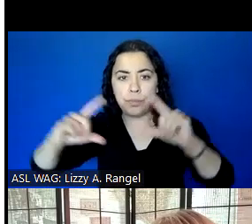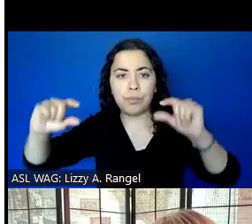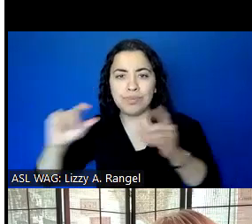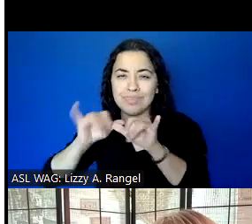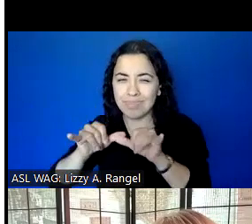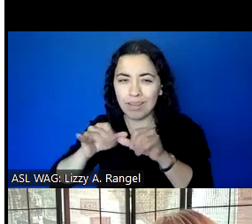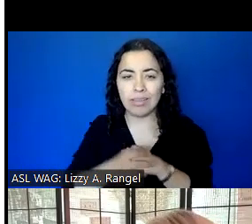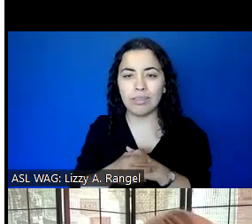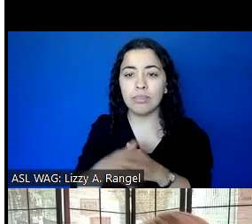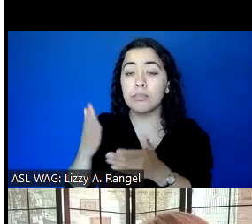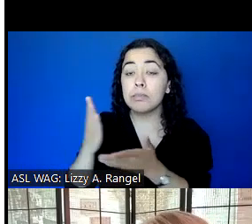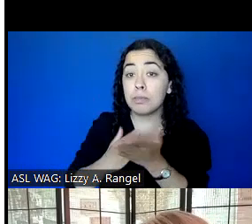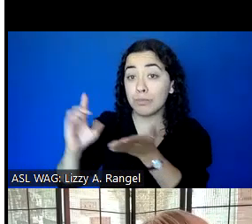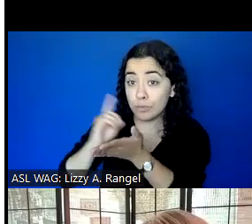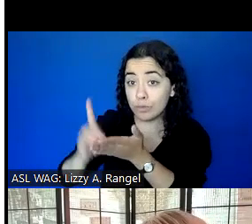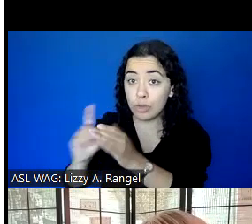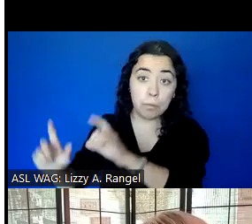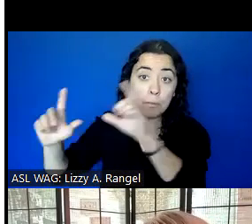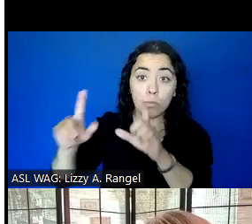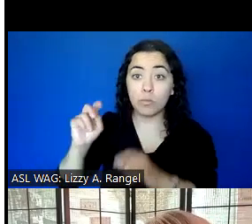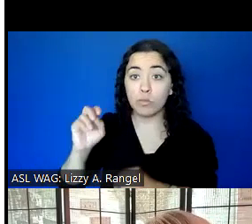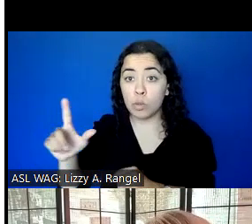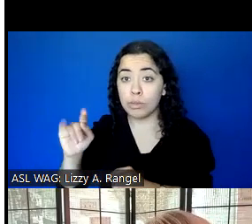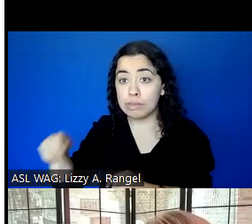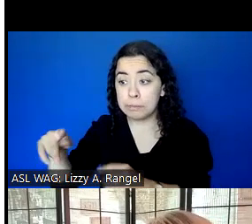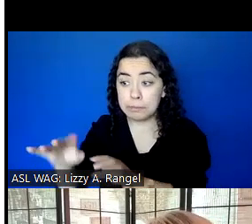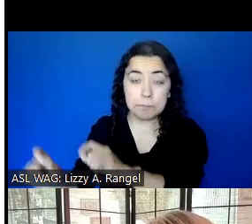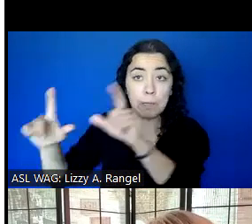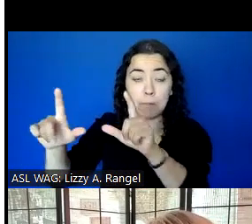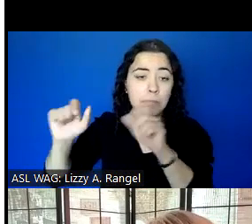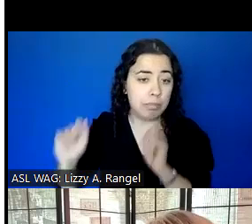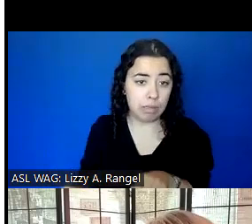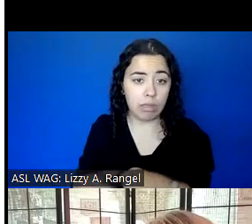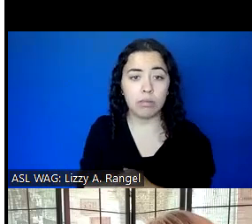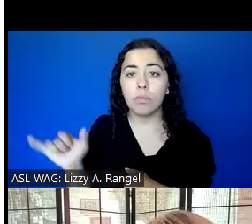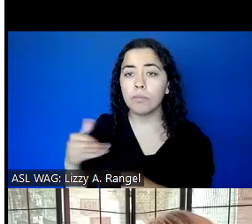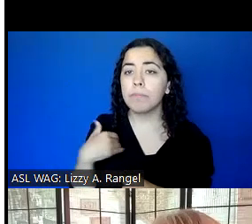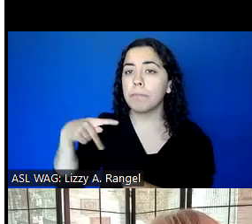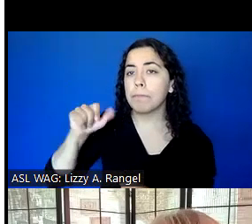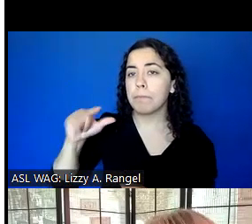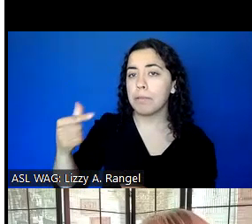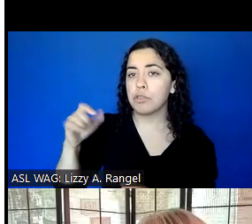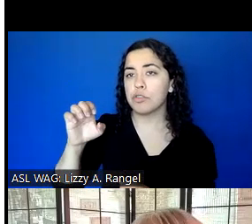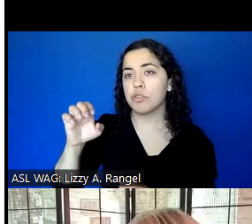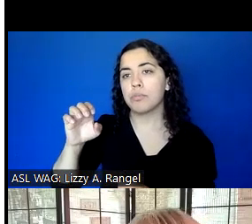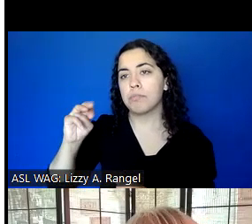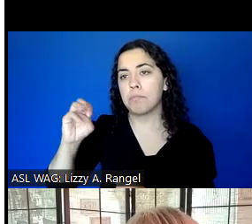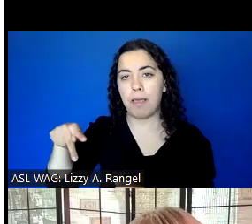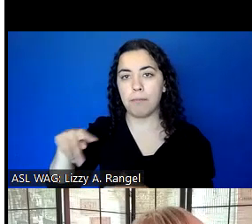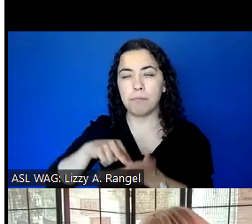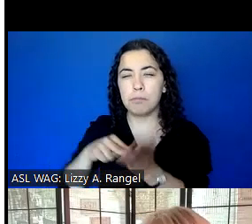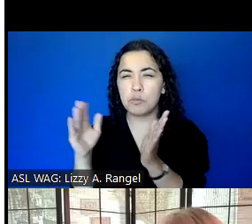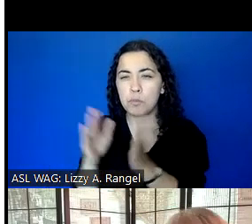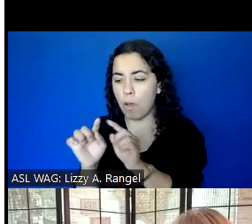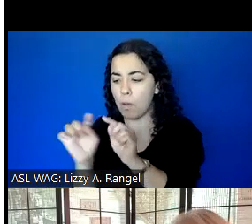On this slide, there is an image of a refreshable braille display. It's a mechanical terminal that